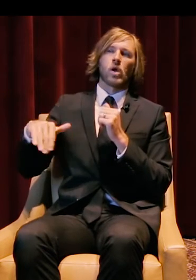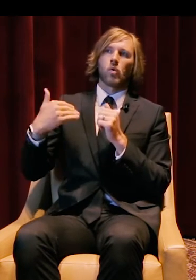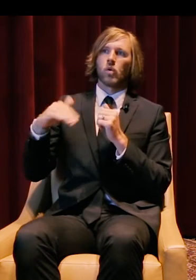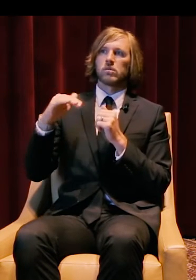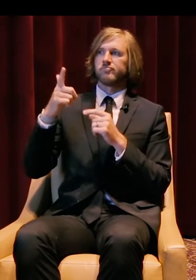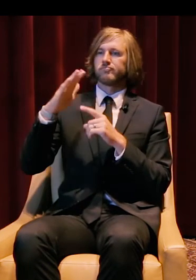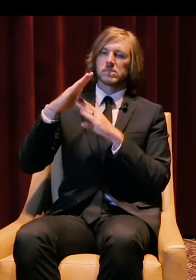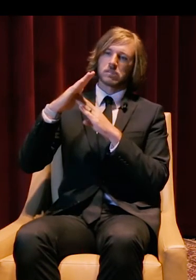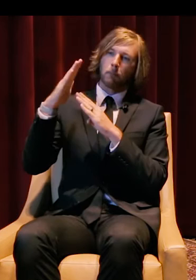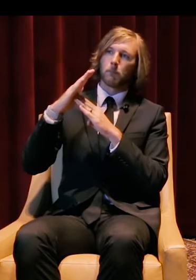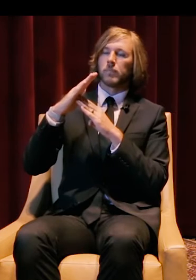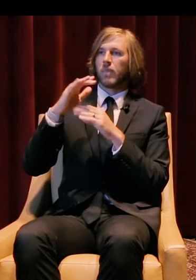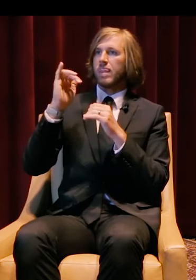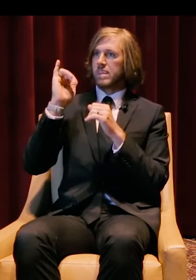the essence of your success.